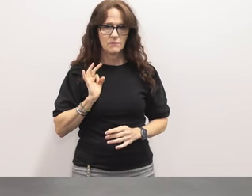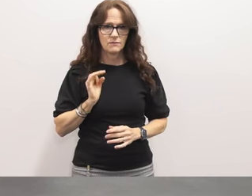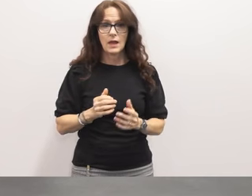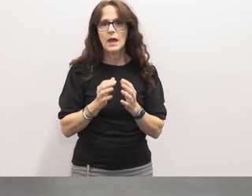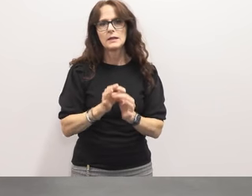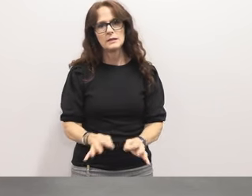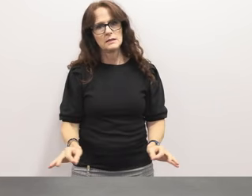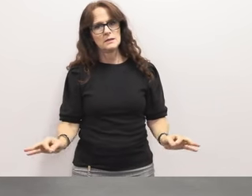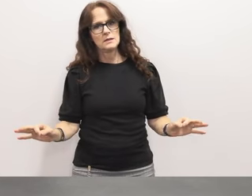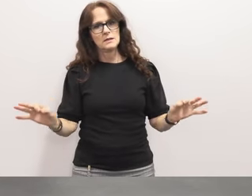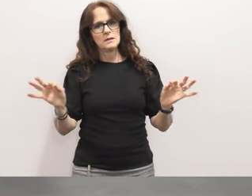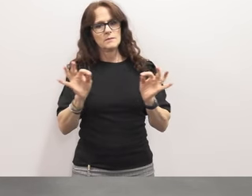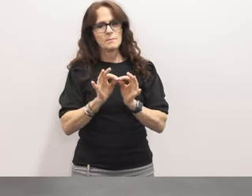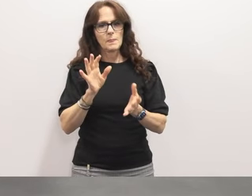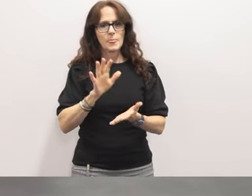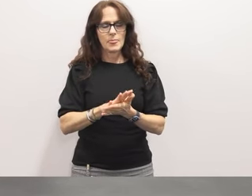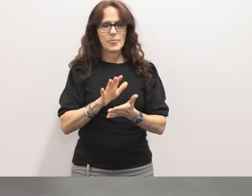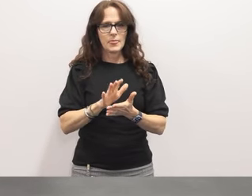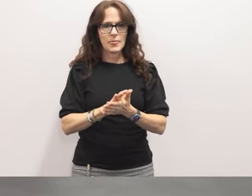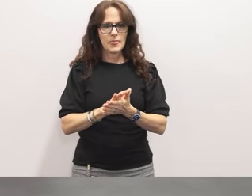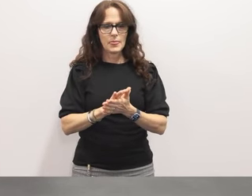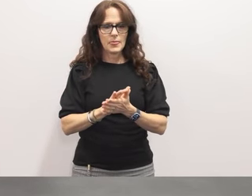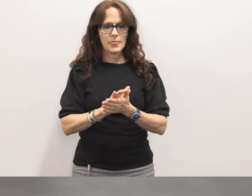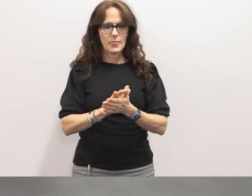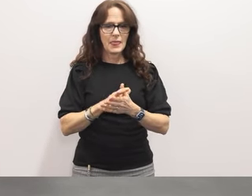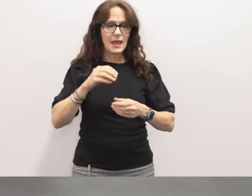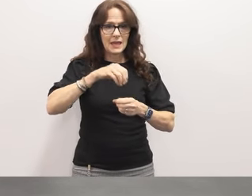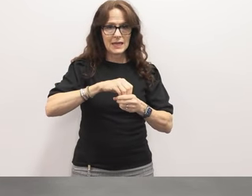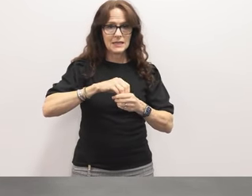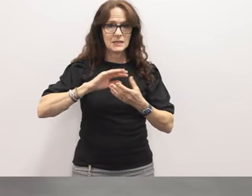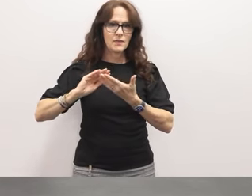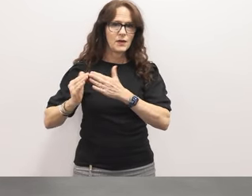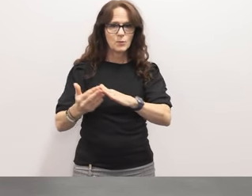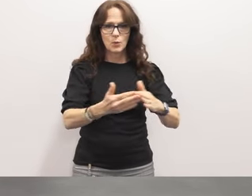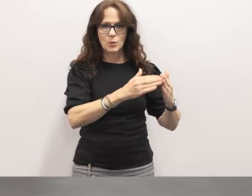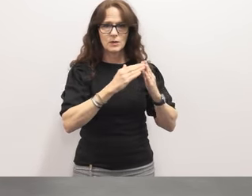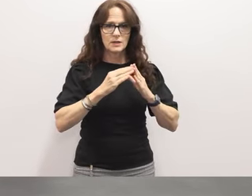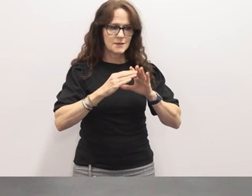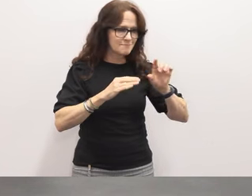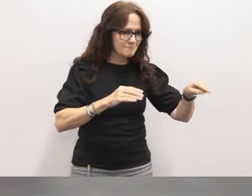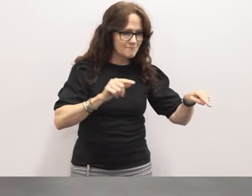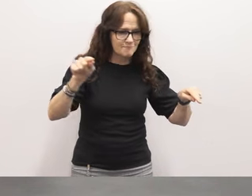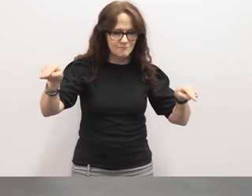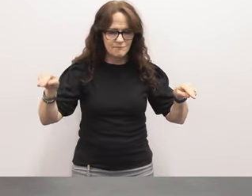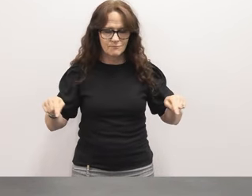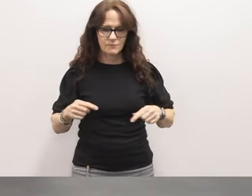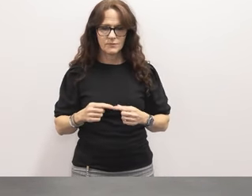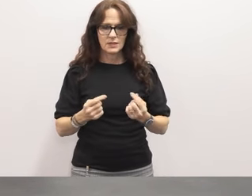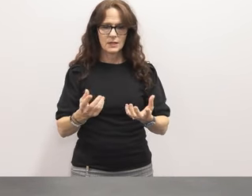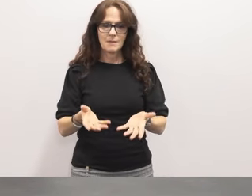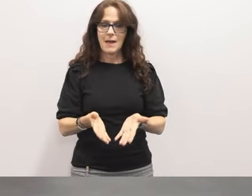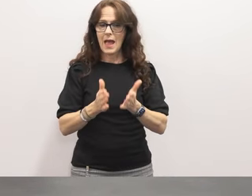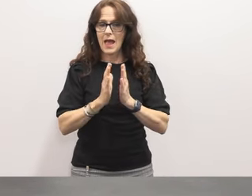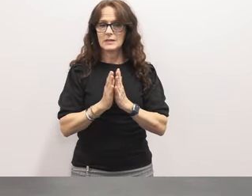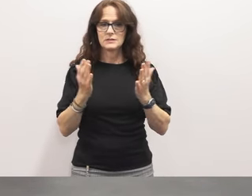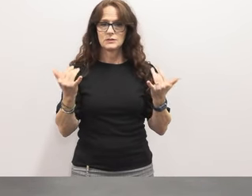the schools that are within those communities. So I ask you today to lean in and embark on this story